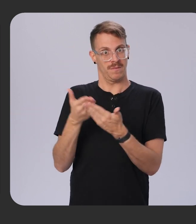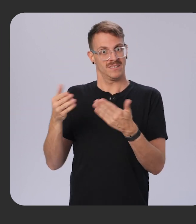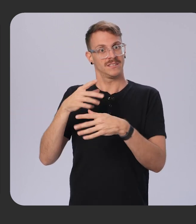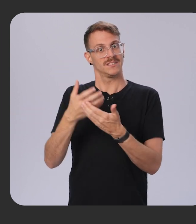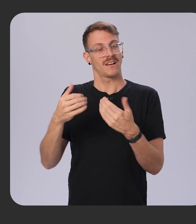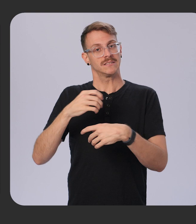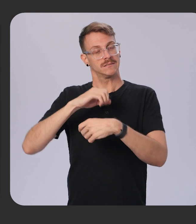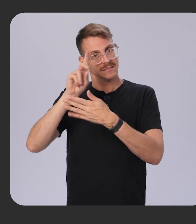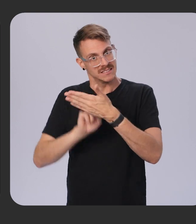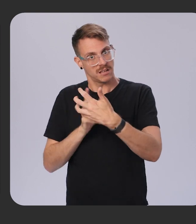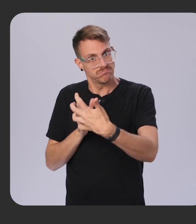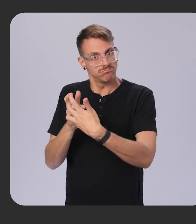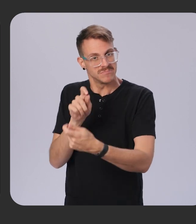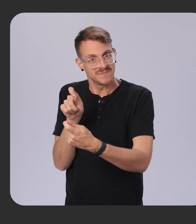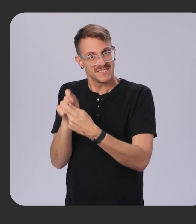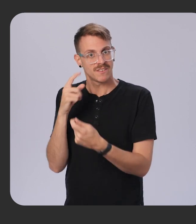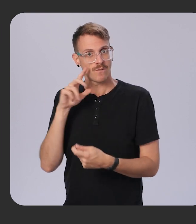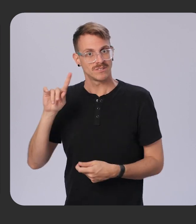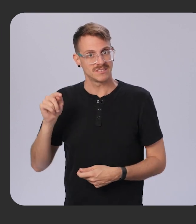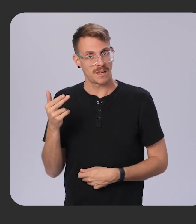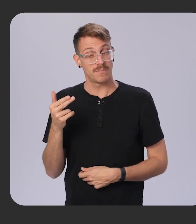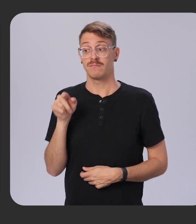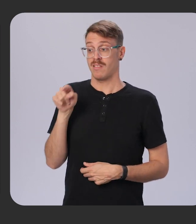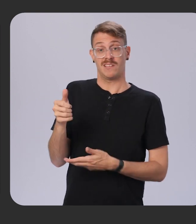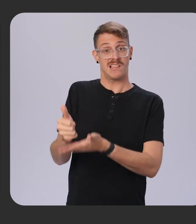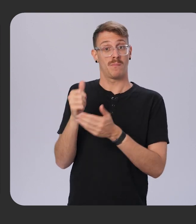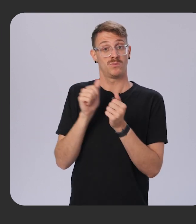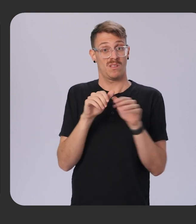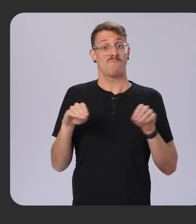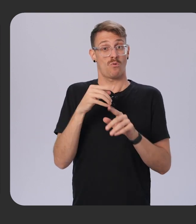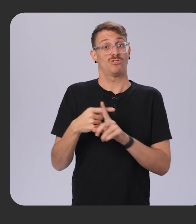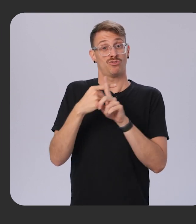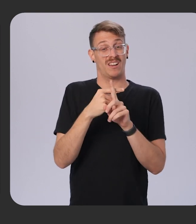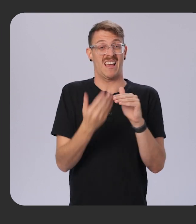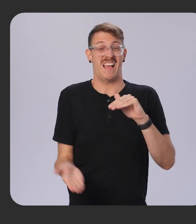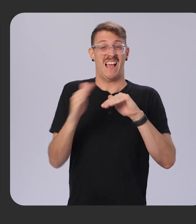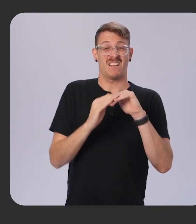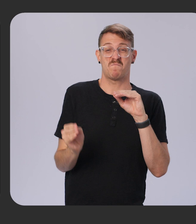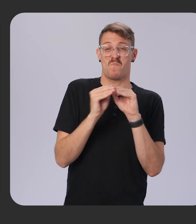This also helps out motion tracking, with a further 8% reduction in the time to the first plane